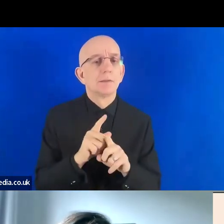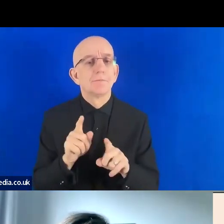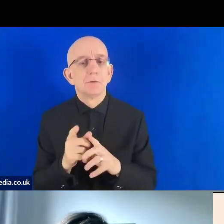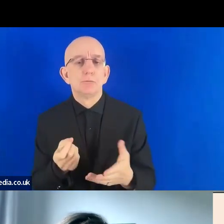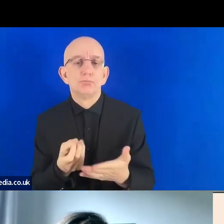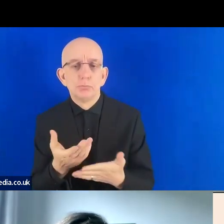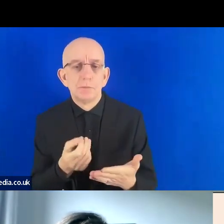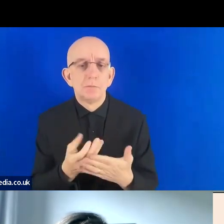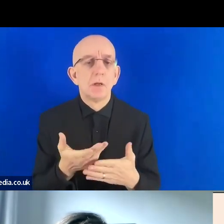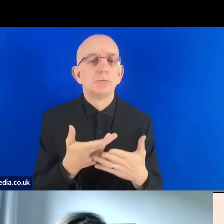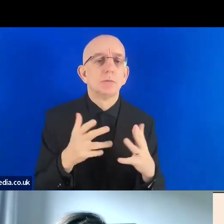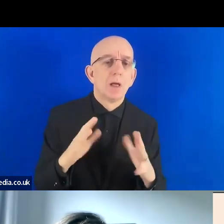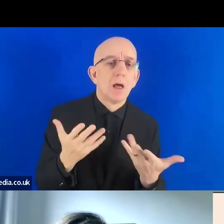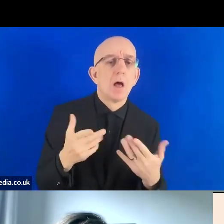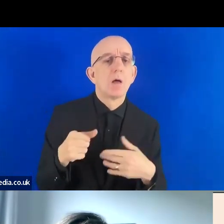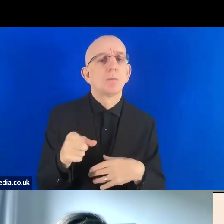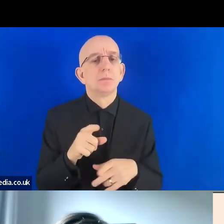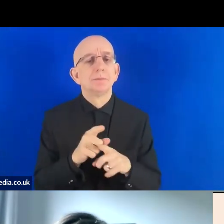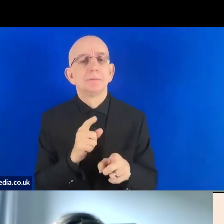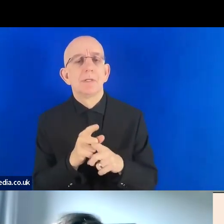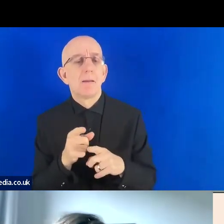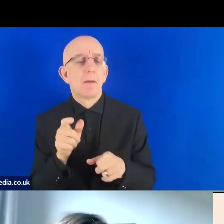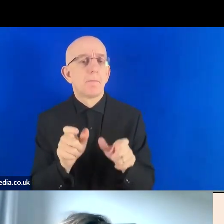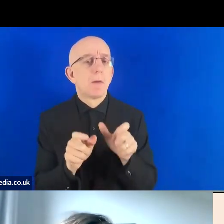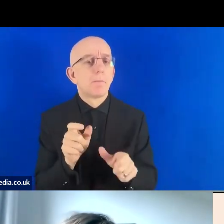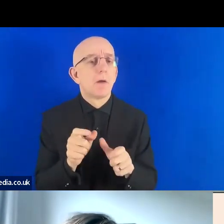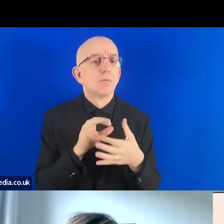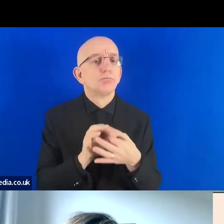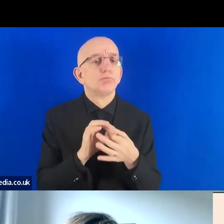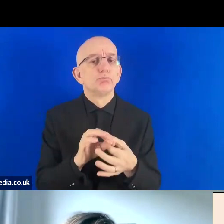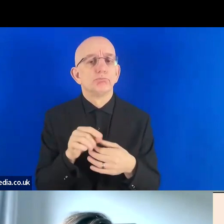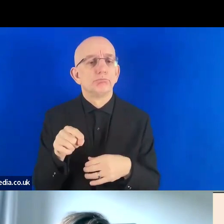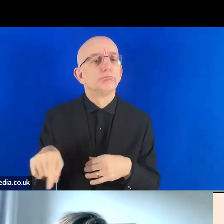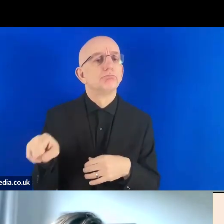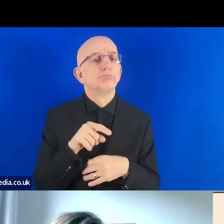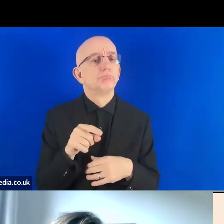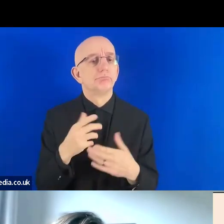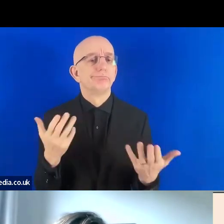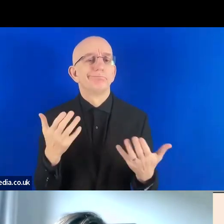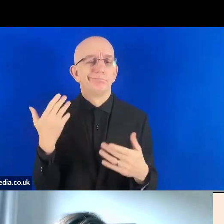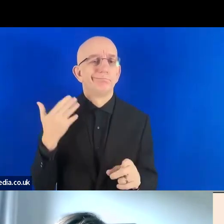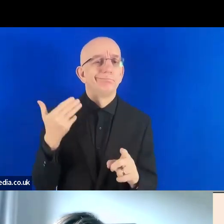folks who are used to being, discriminated by mainstream health establishments.